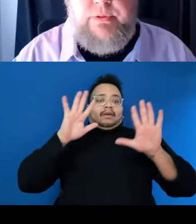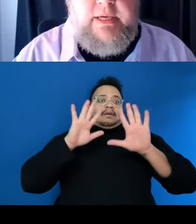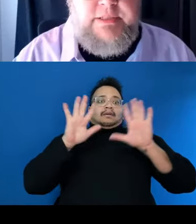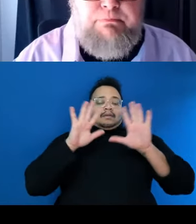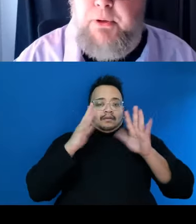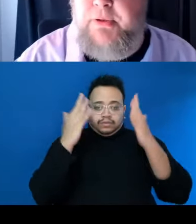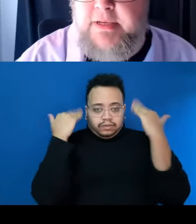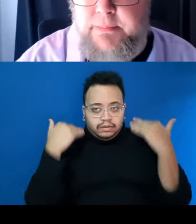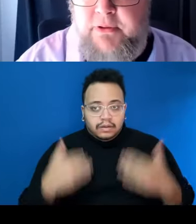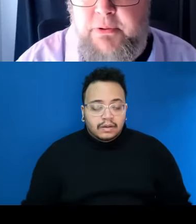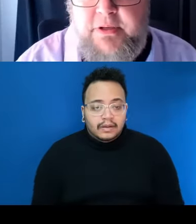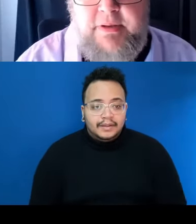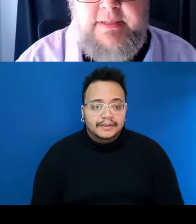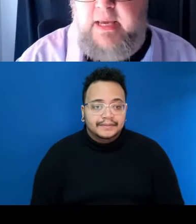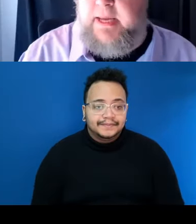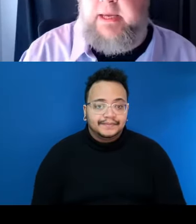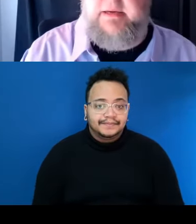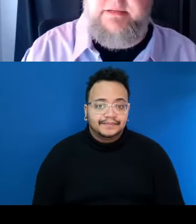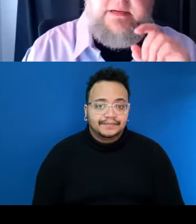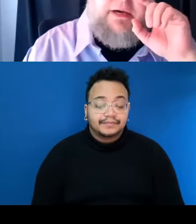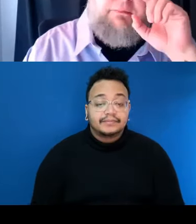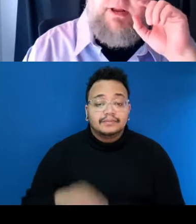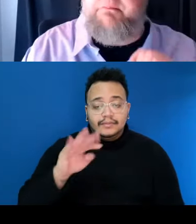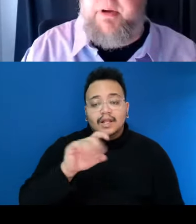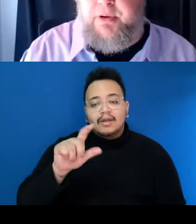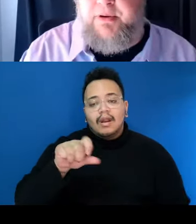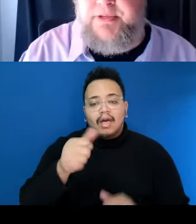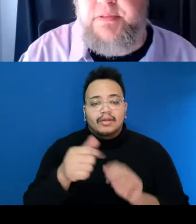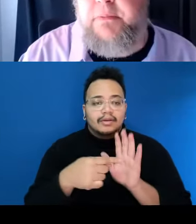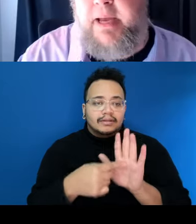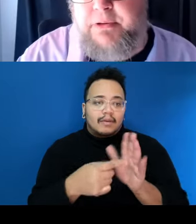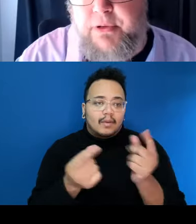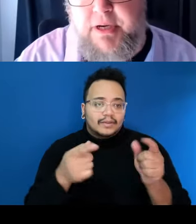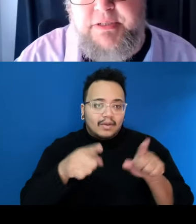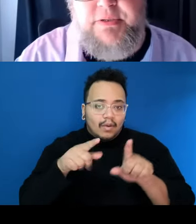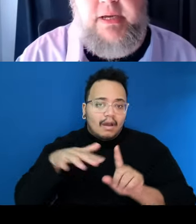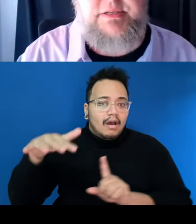So, that's both an example of the political landscape and not microaggressions, but macroaggressions, right?